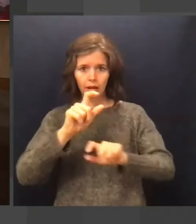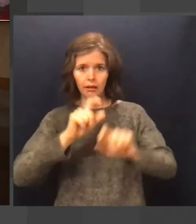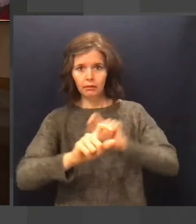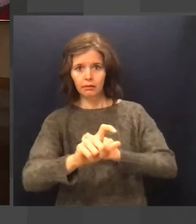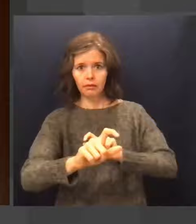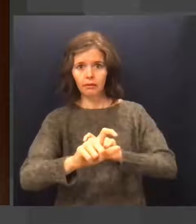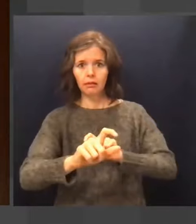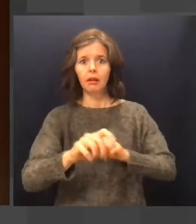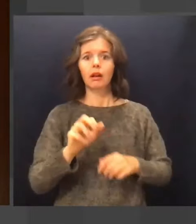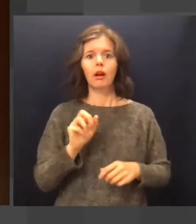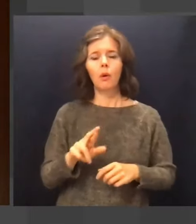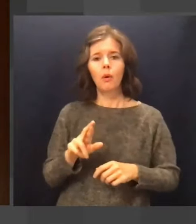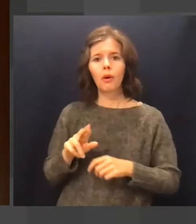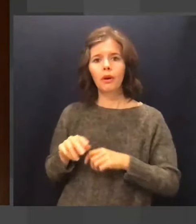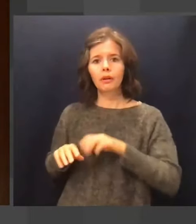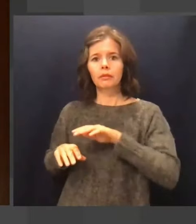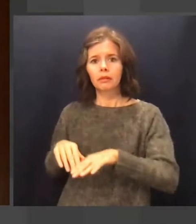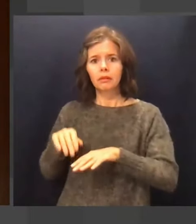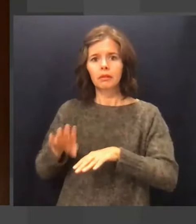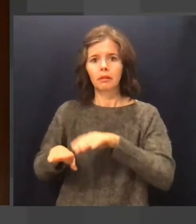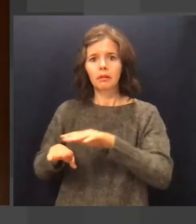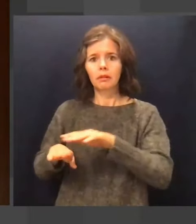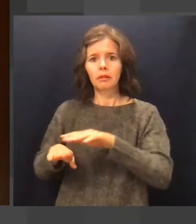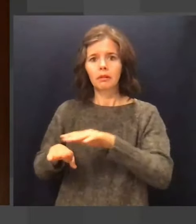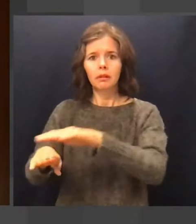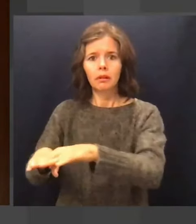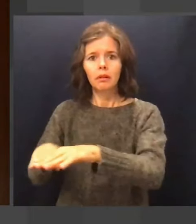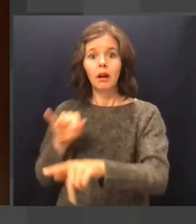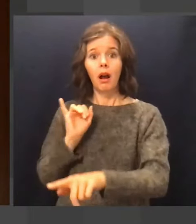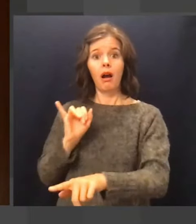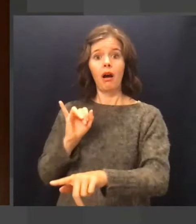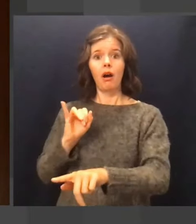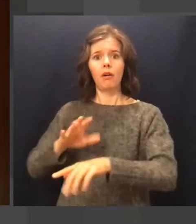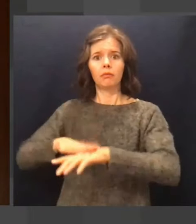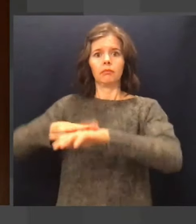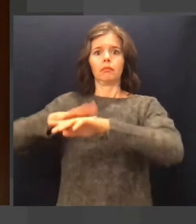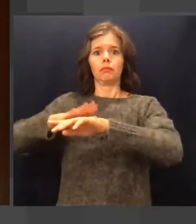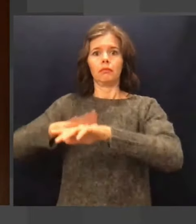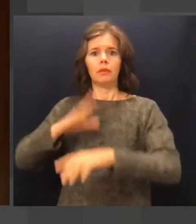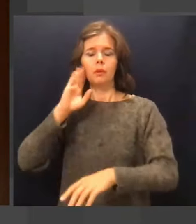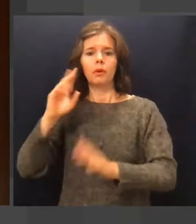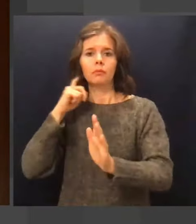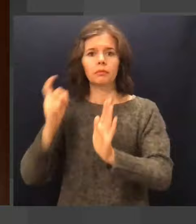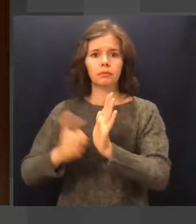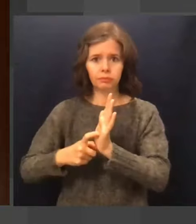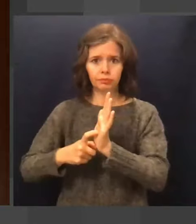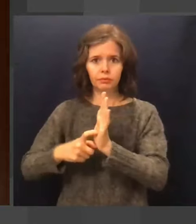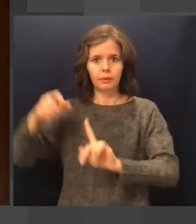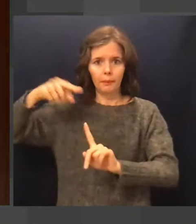BLOCK OR HAVE FOOT STEPS IT WILL